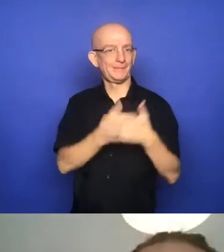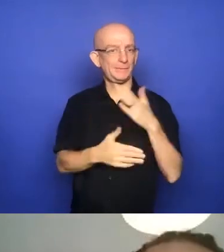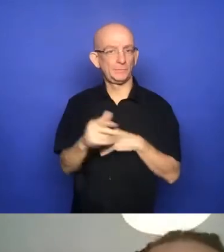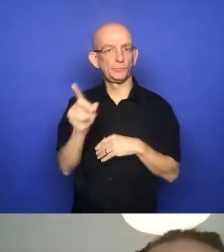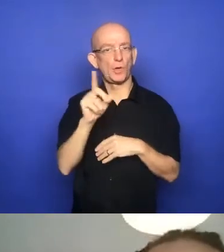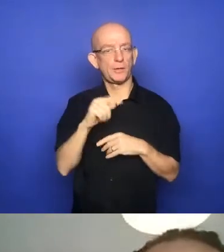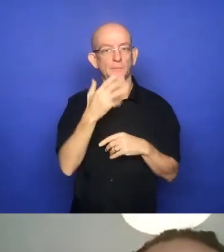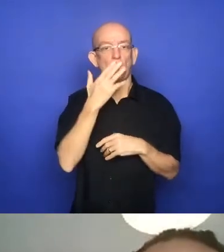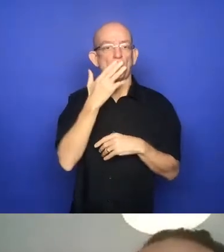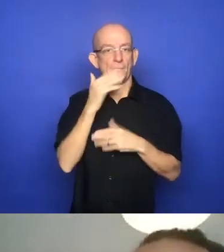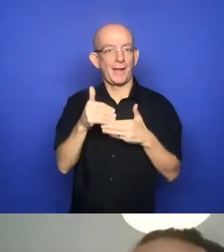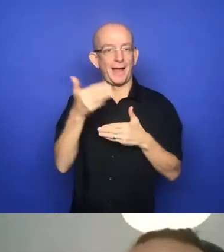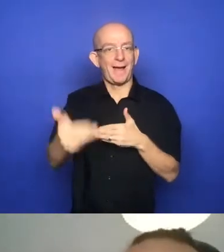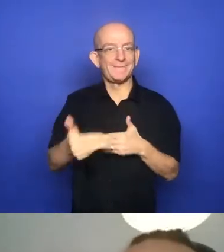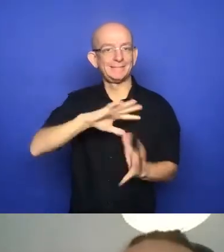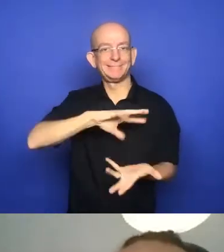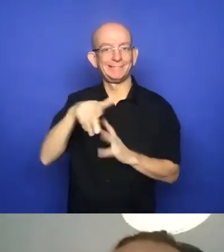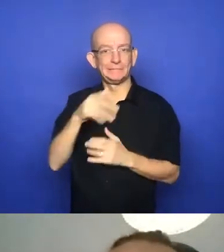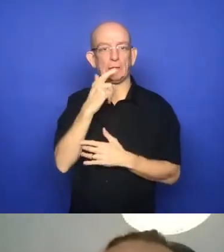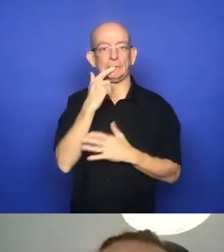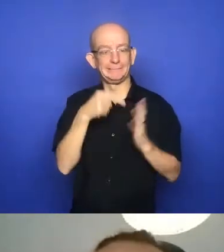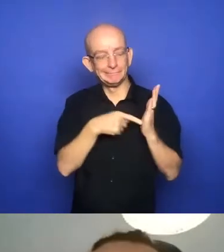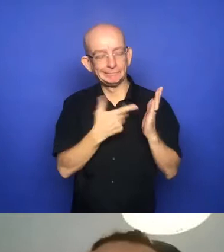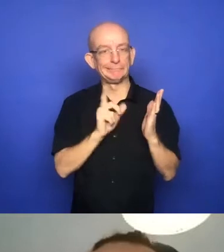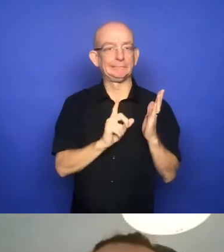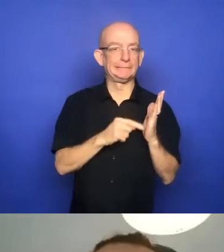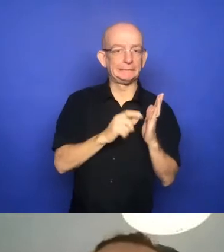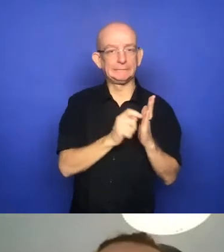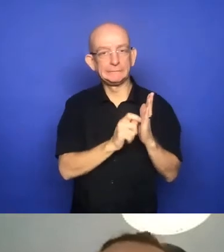advance the agenda and how to bridge those gaps in